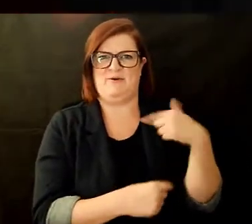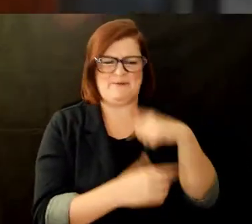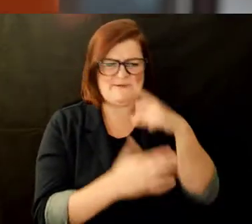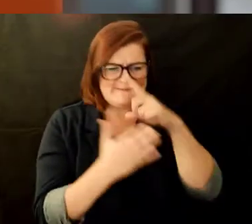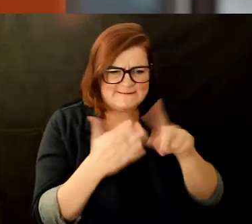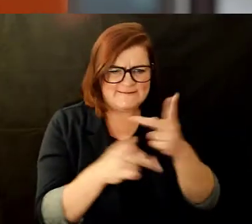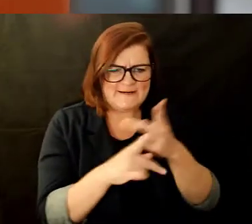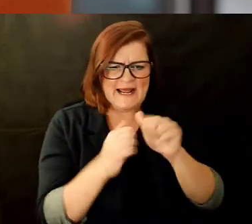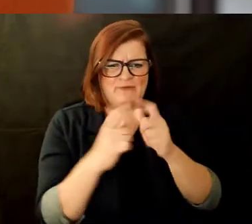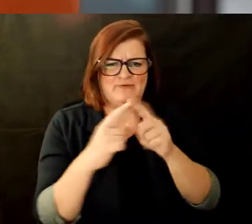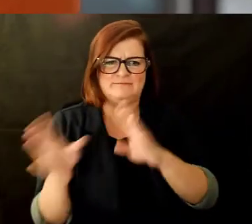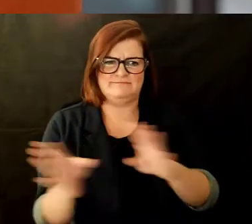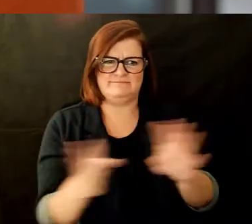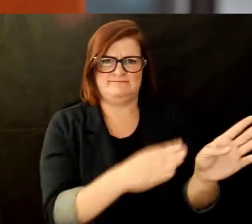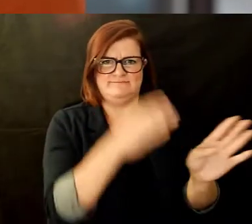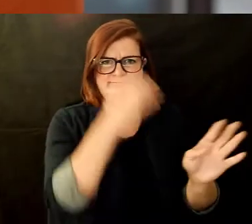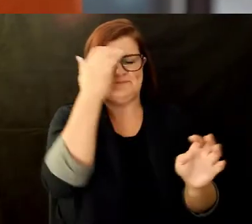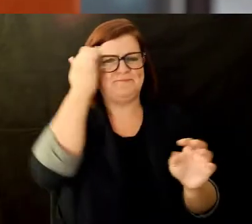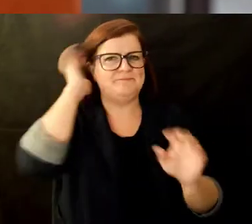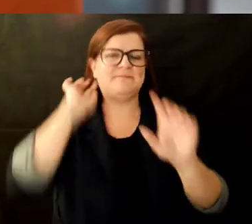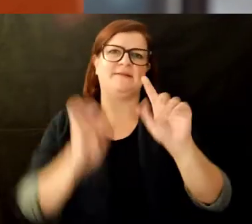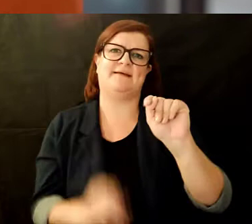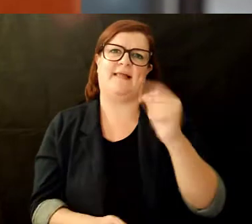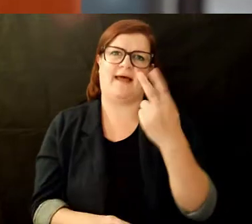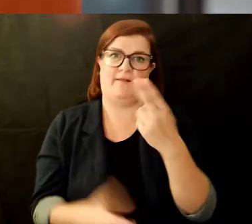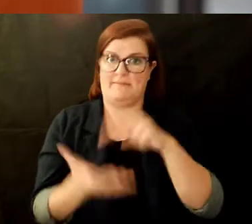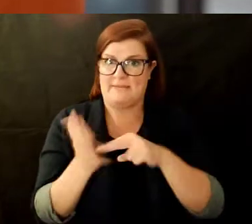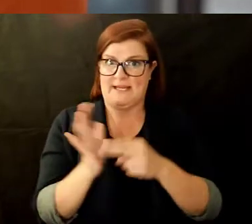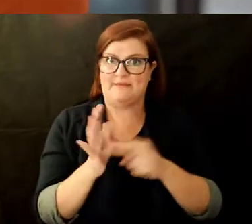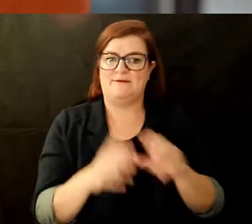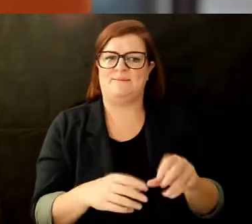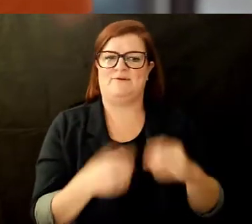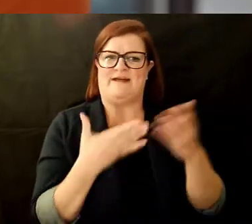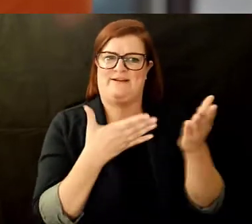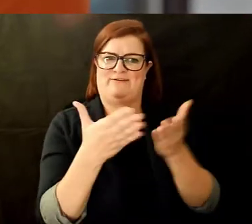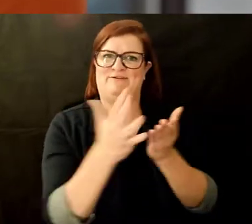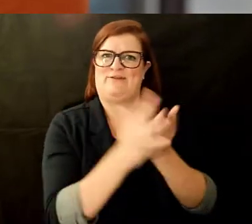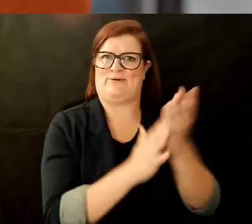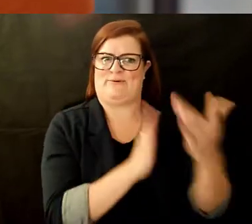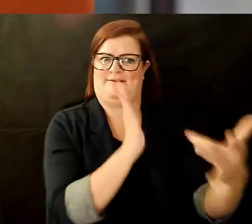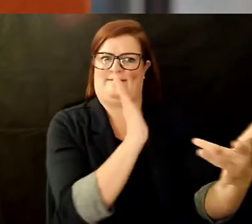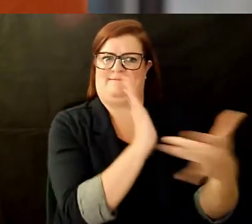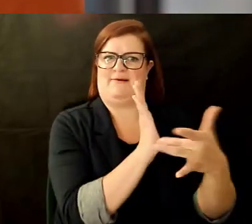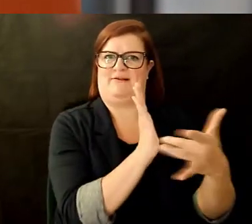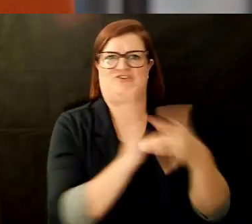telehealth is providing services through a medium that is not in person.